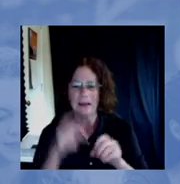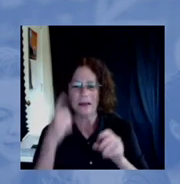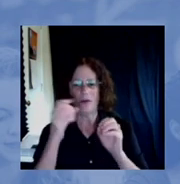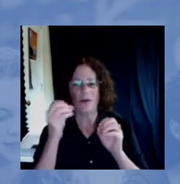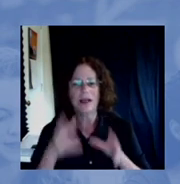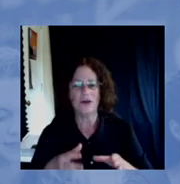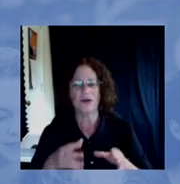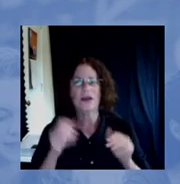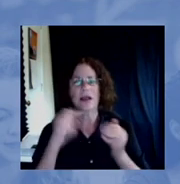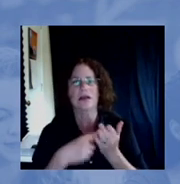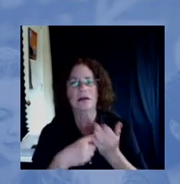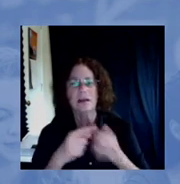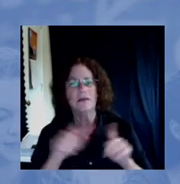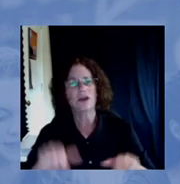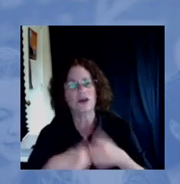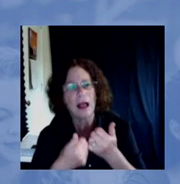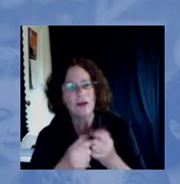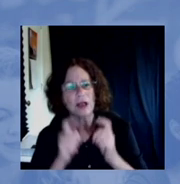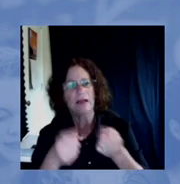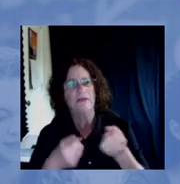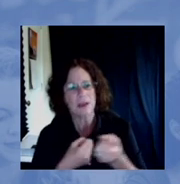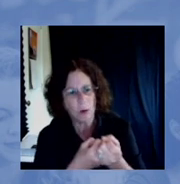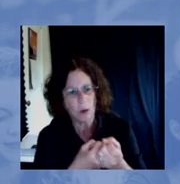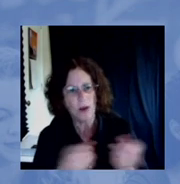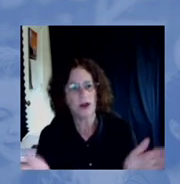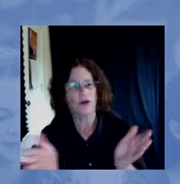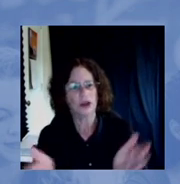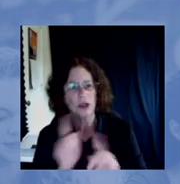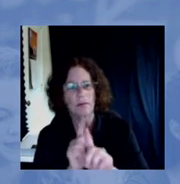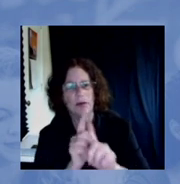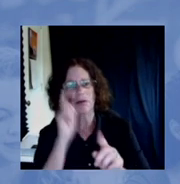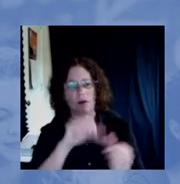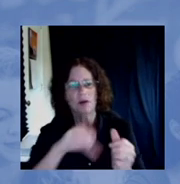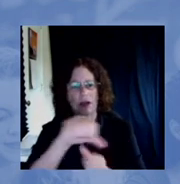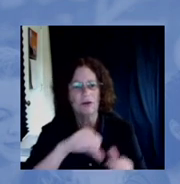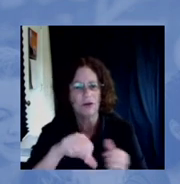AND OFFER ONGOING SUPPORT, MENTORSHIP AND ENCOURAGEMENT AND ALSO ENSURING THAT ONCE